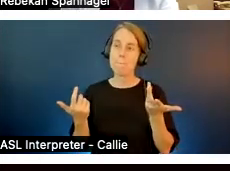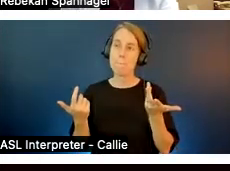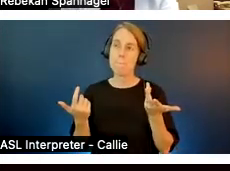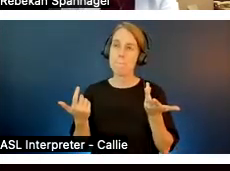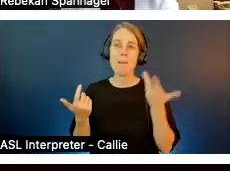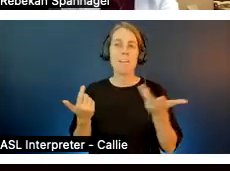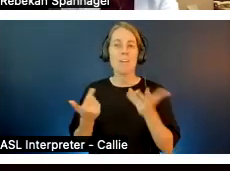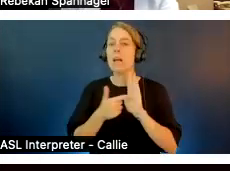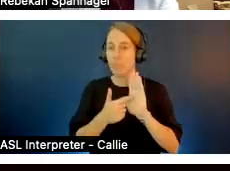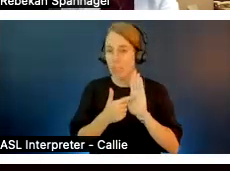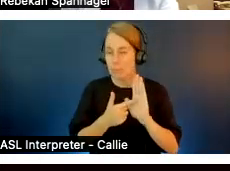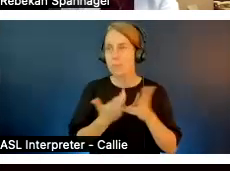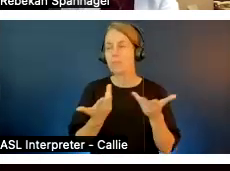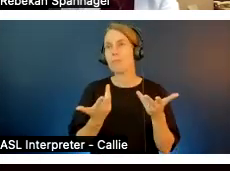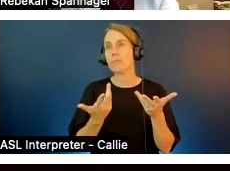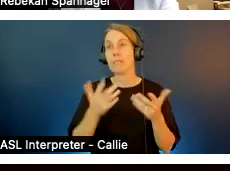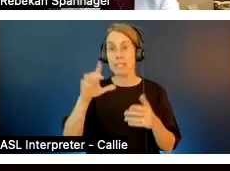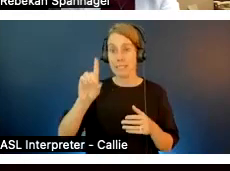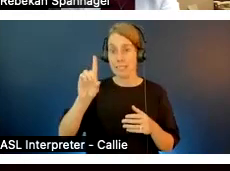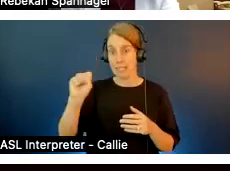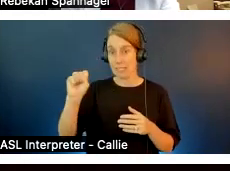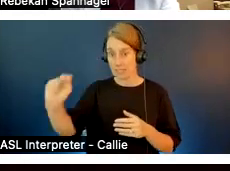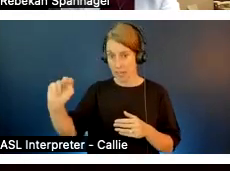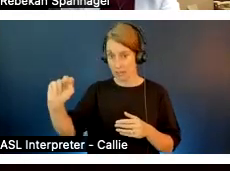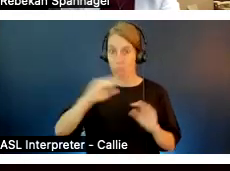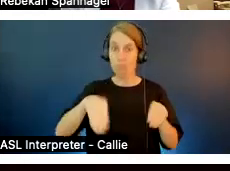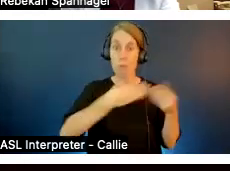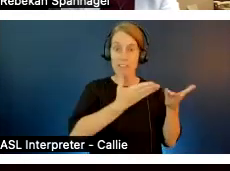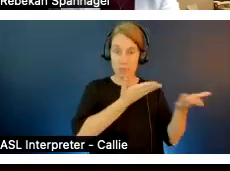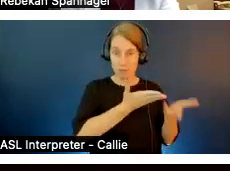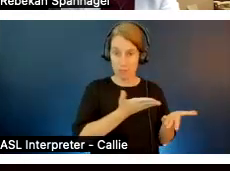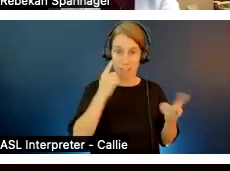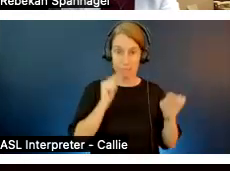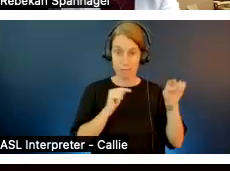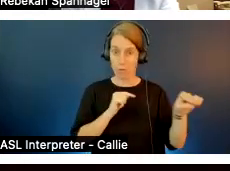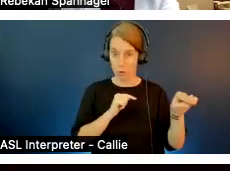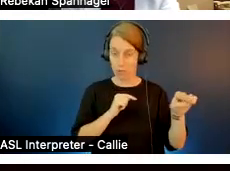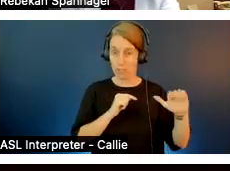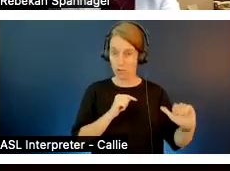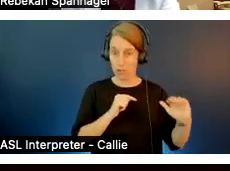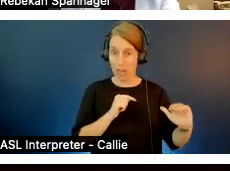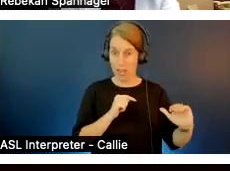let's say from ddsn but it's also a medicaid service you can send it to both agencies but